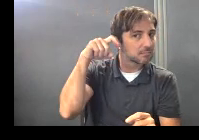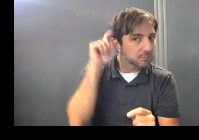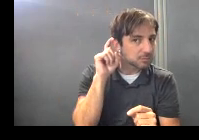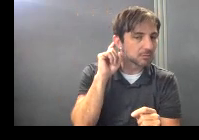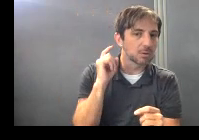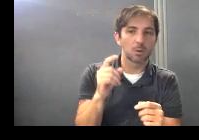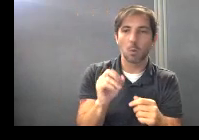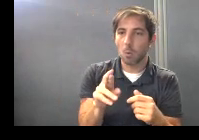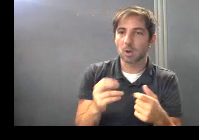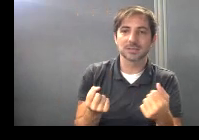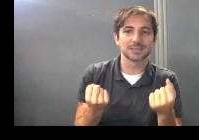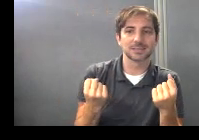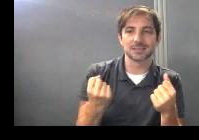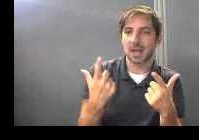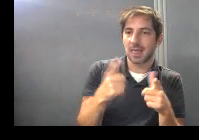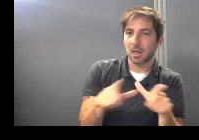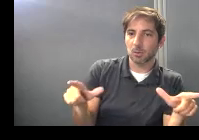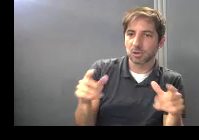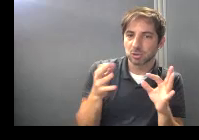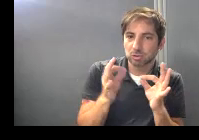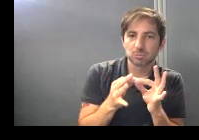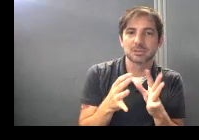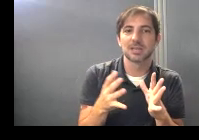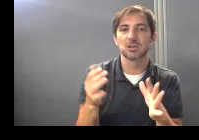LANGUAGE INTERPRETATION, AUDIO DESCRIPTION, ETC.